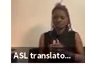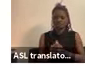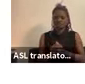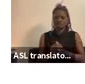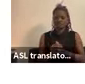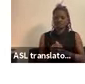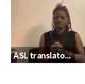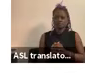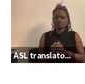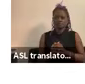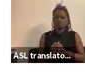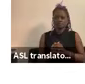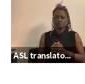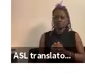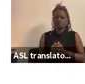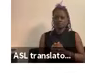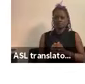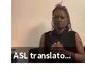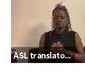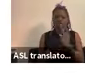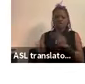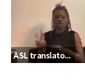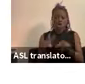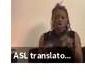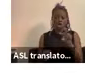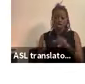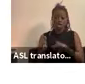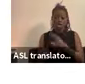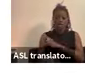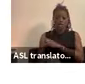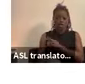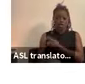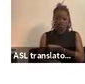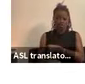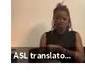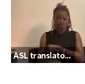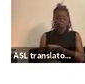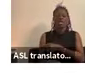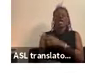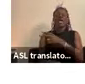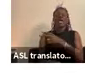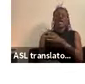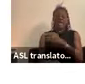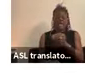And in looking at our hospitalizations and deaths, as doctora Mase mentioned,